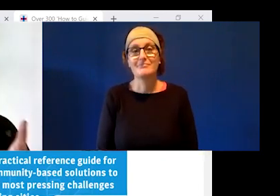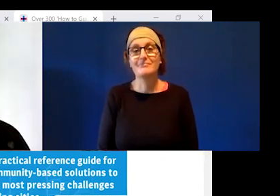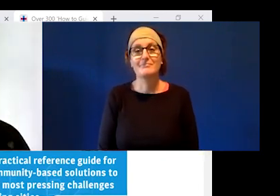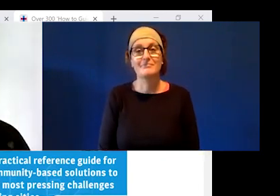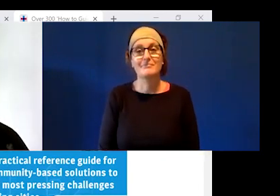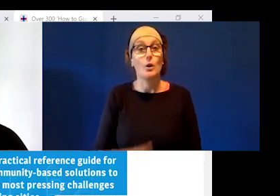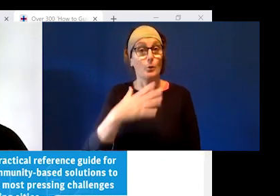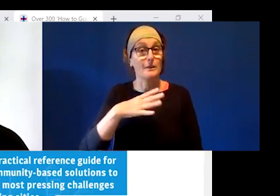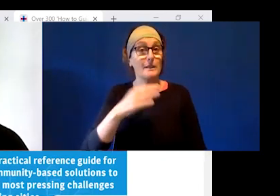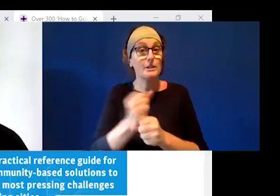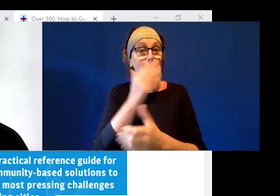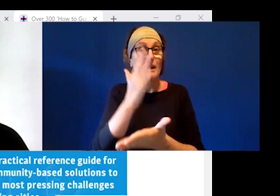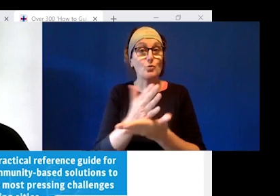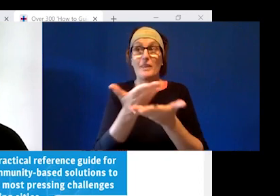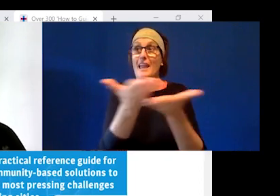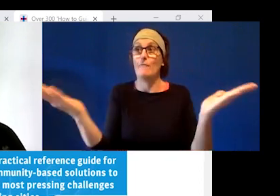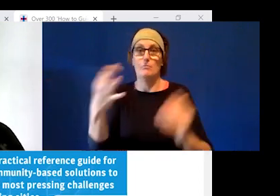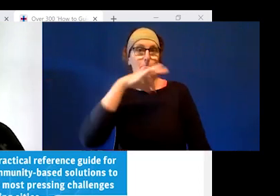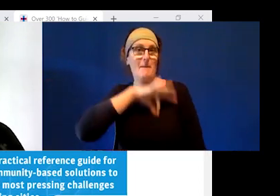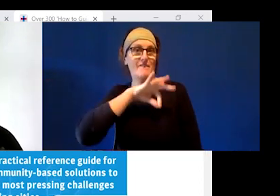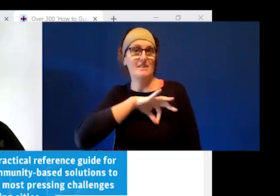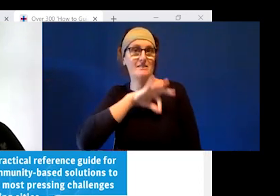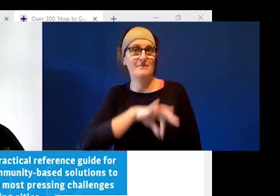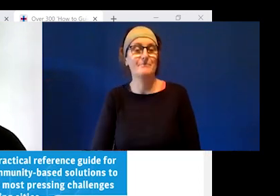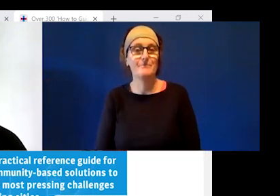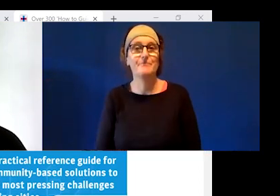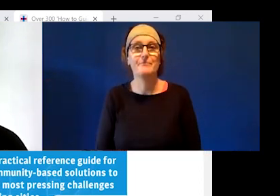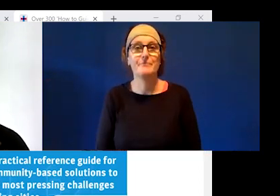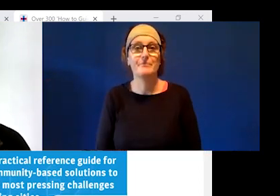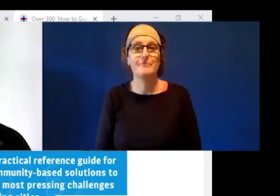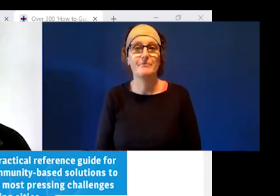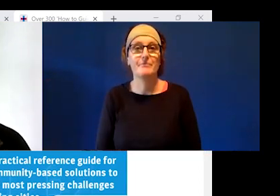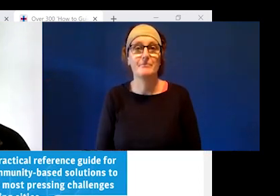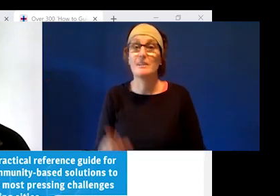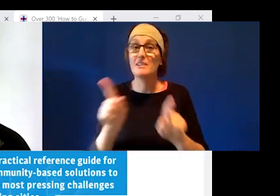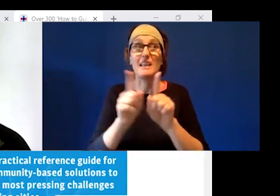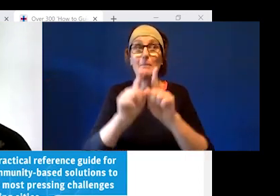benefited. And likewise, in my communities all around the world,